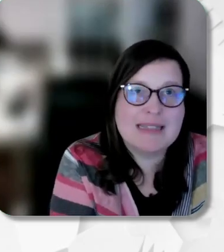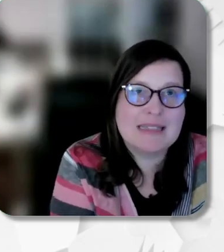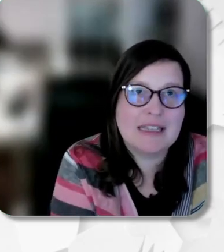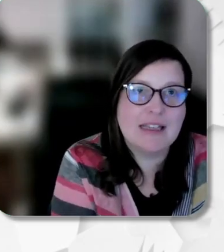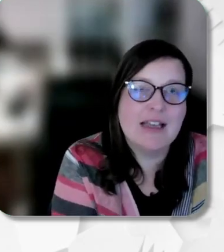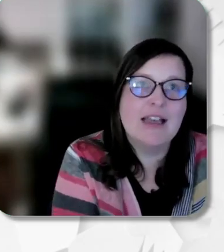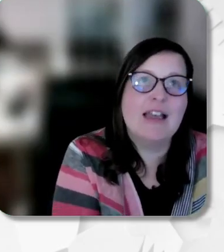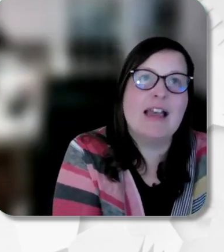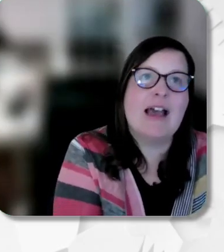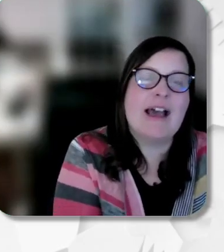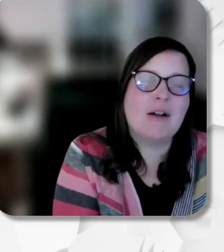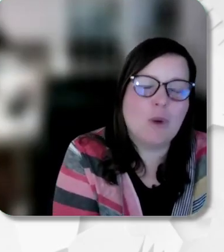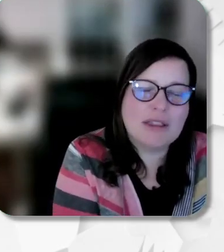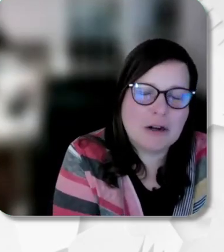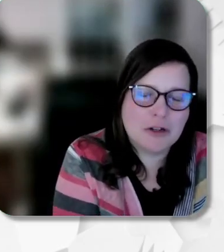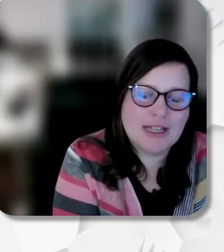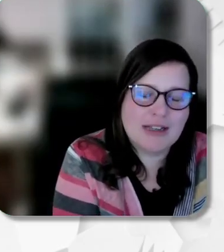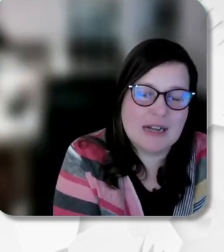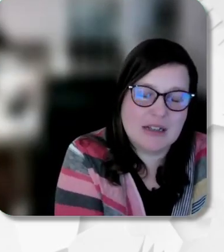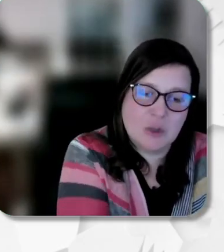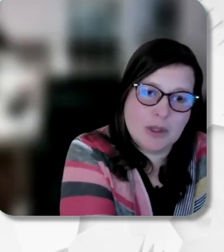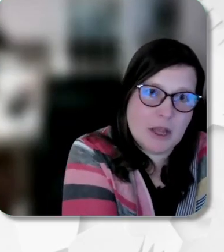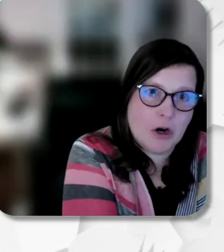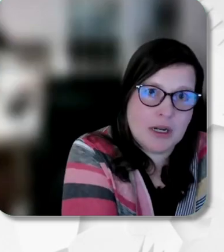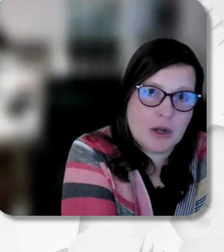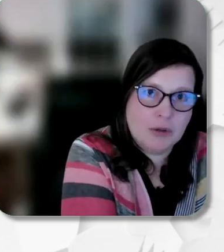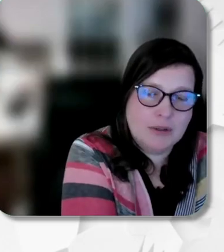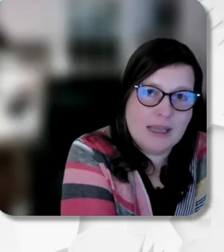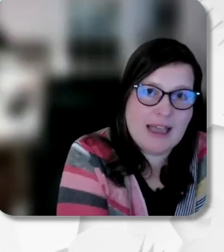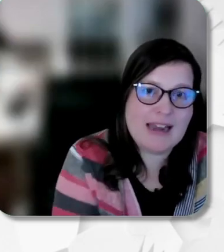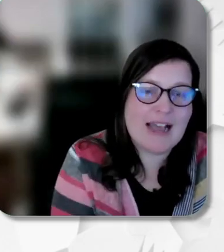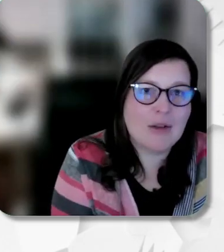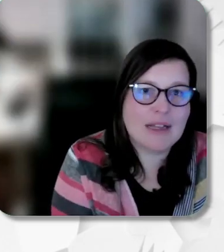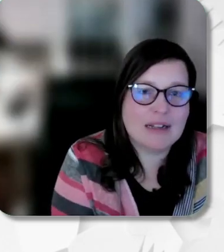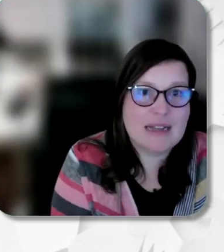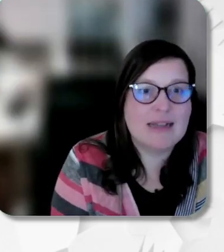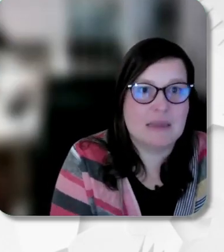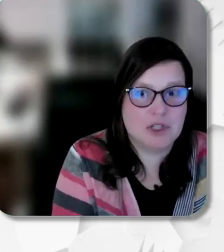can see how what they are learning connects to what they already know and how that connects them